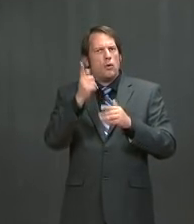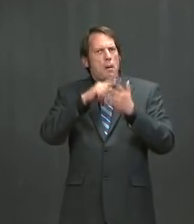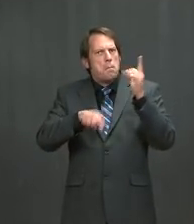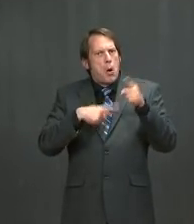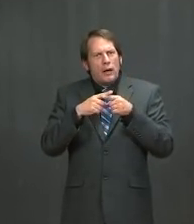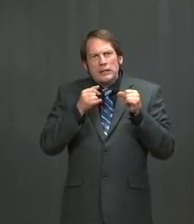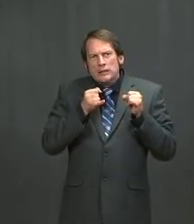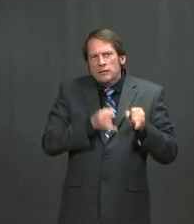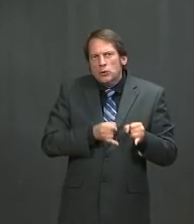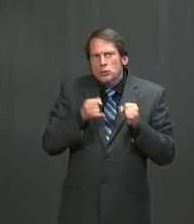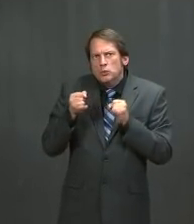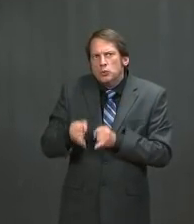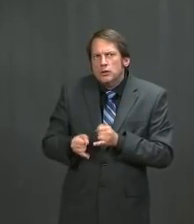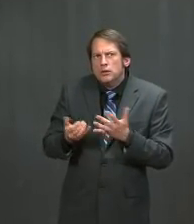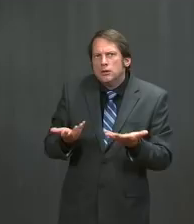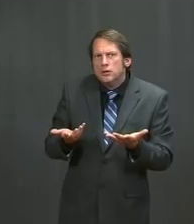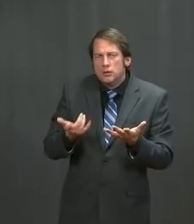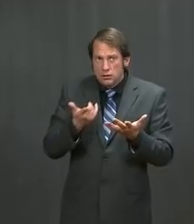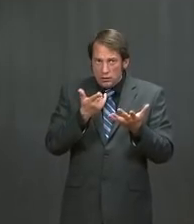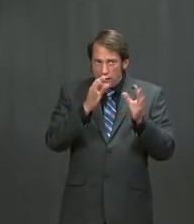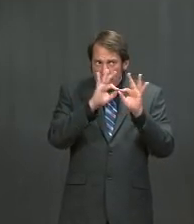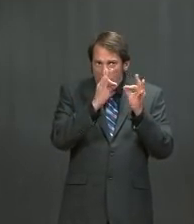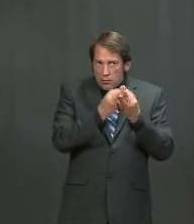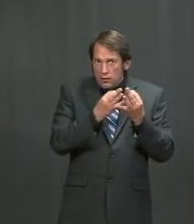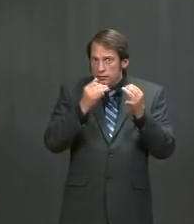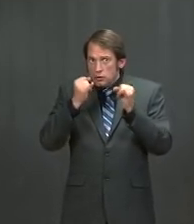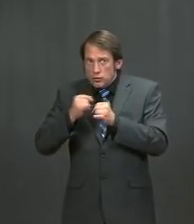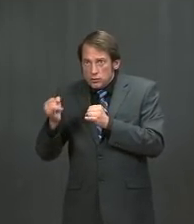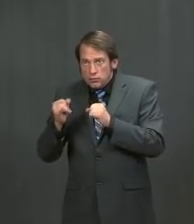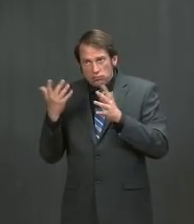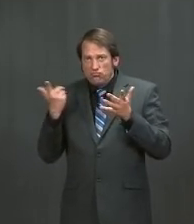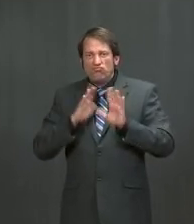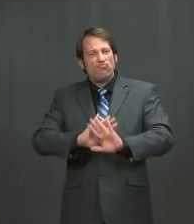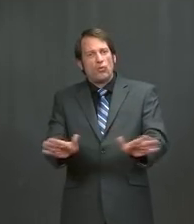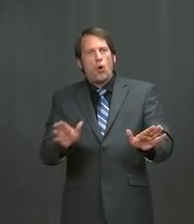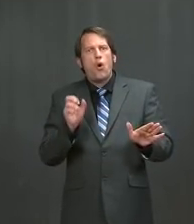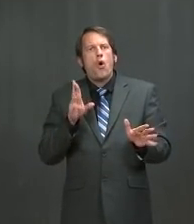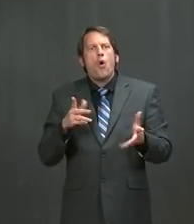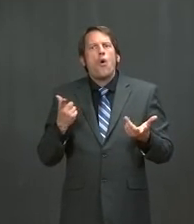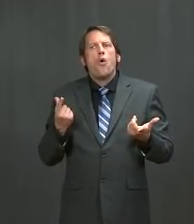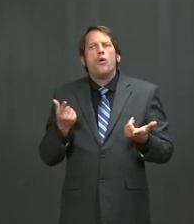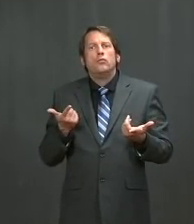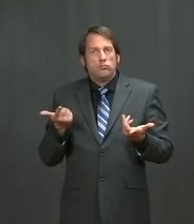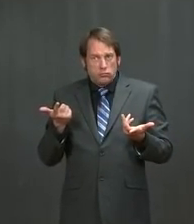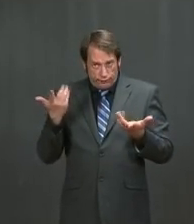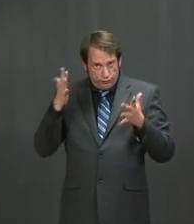Is that threshold determined? Ms. Psaki: It is -- he will not raise taxes on any individual or family